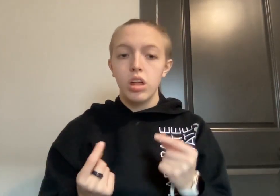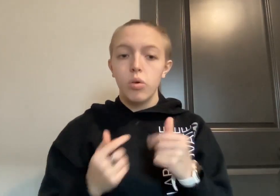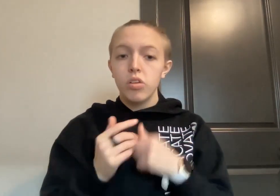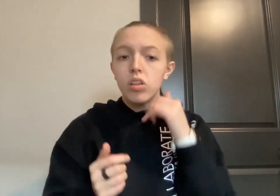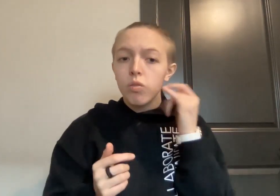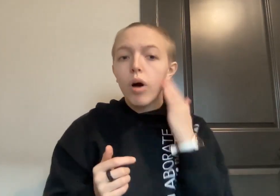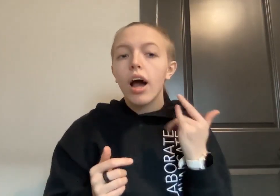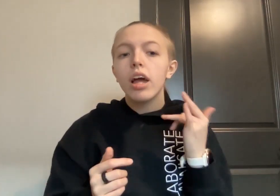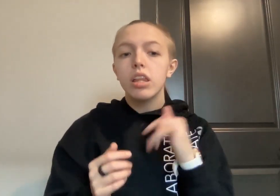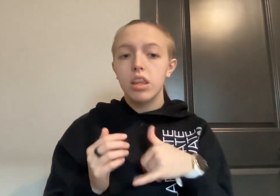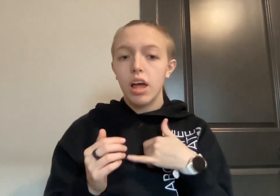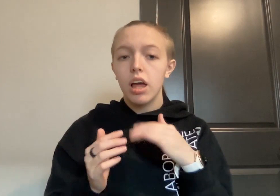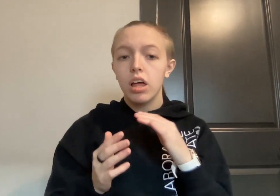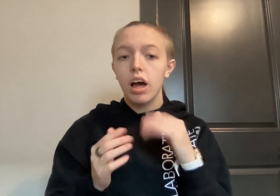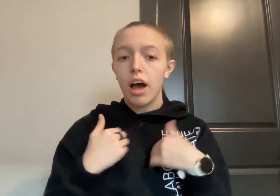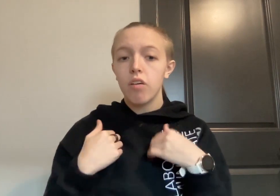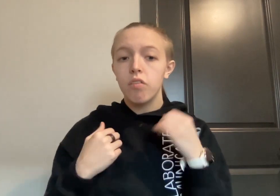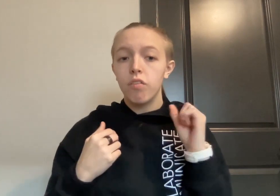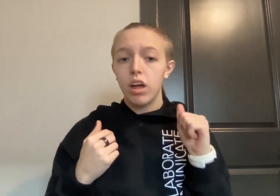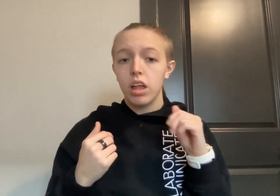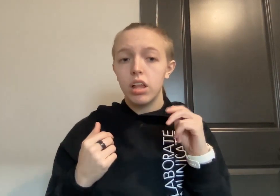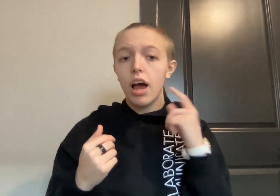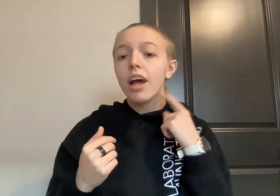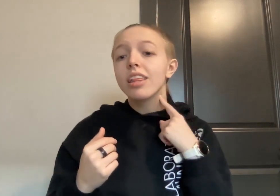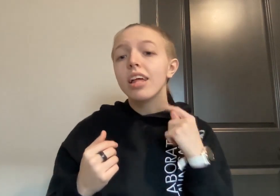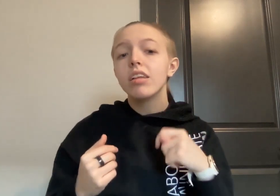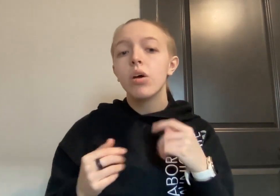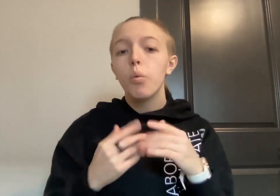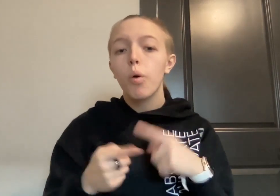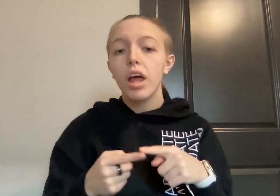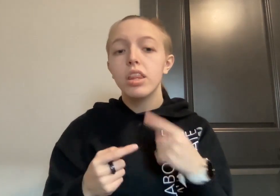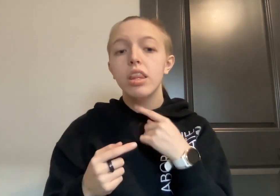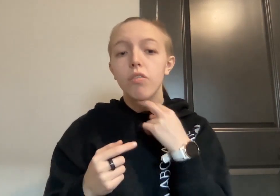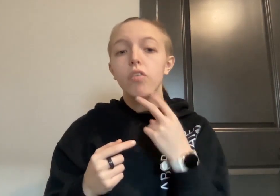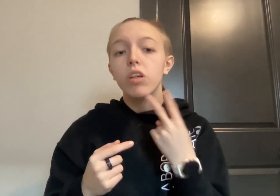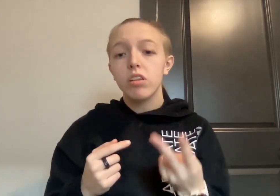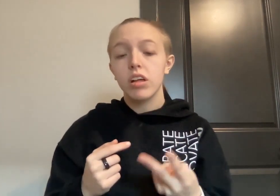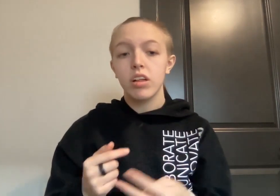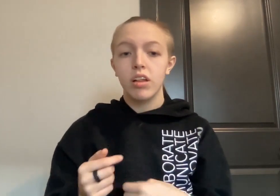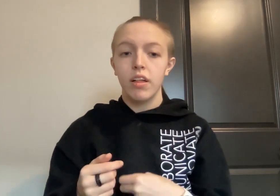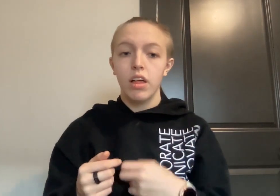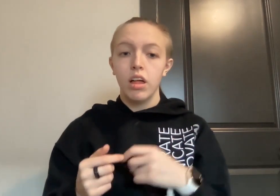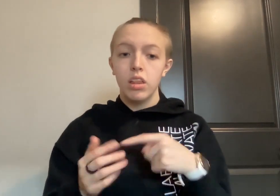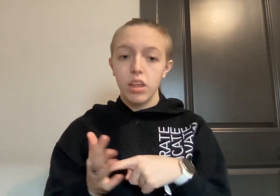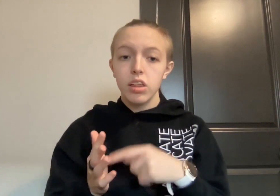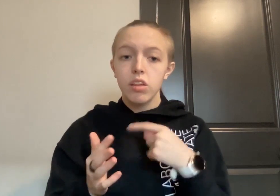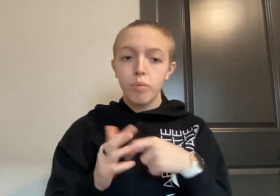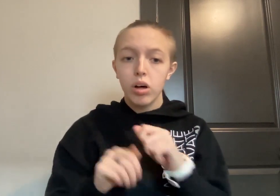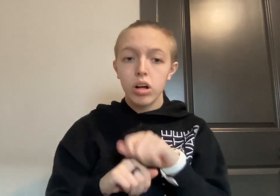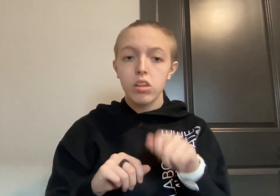which is why they have an accent when vocalizing. This marks